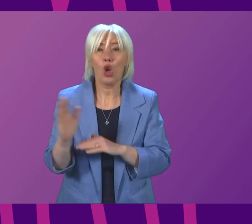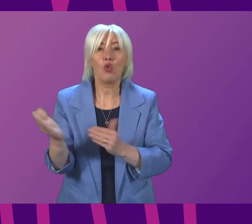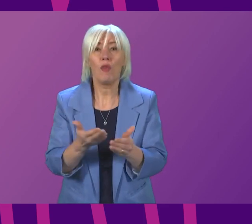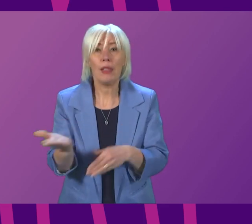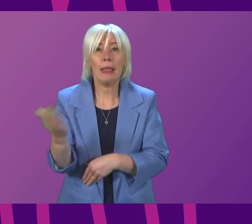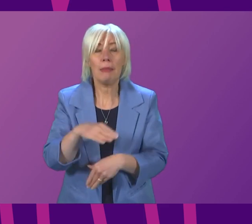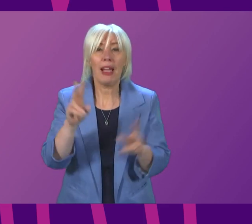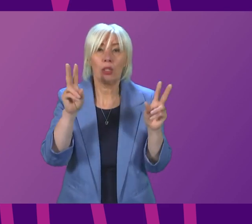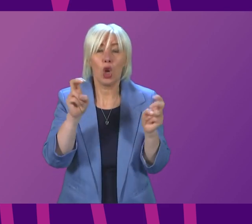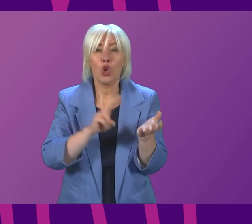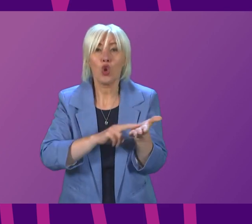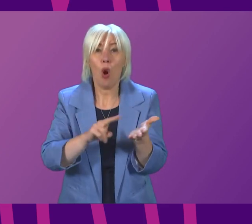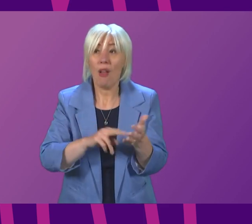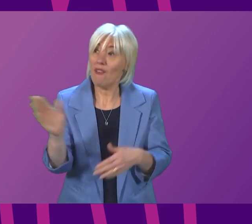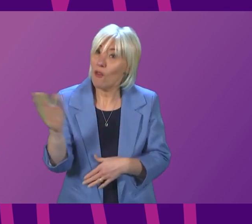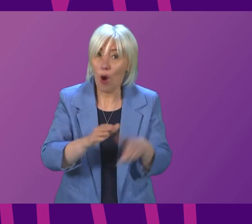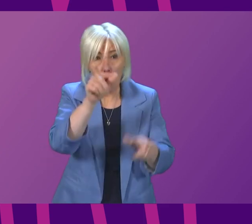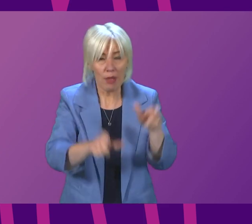as possible for all patients across the country.